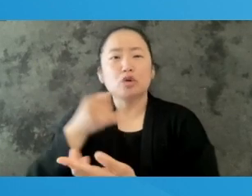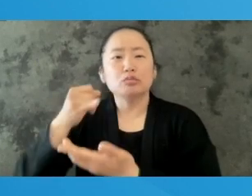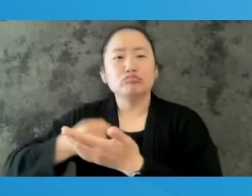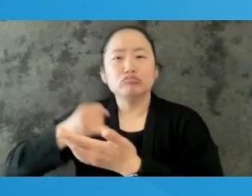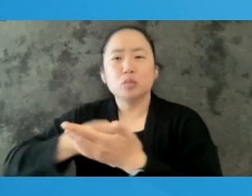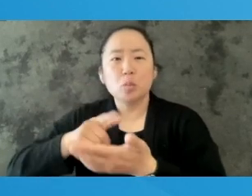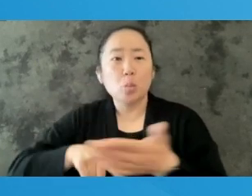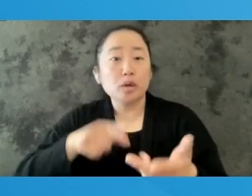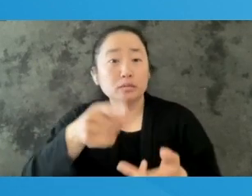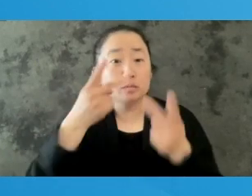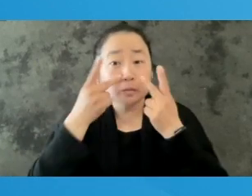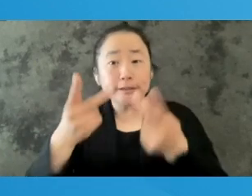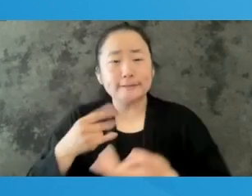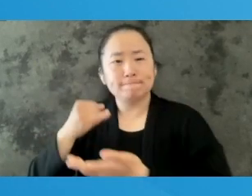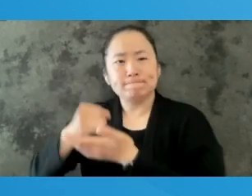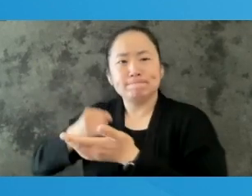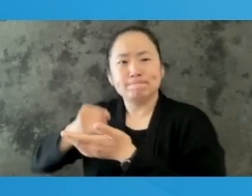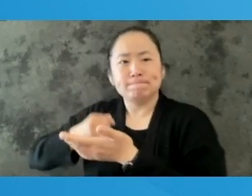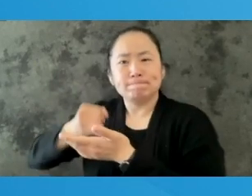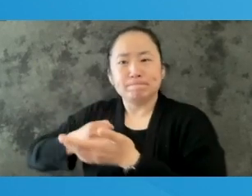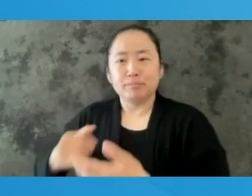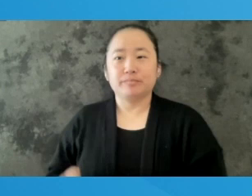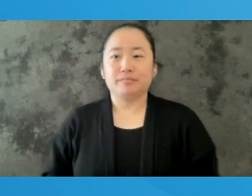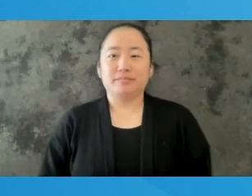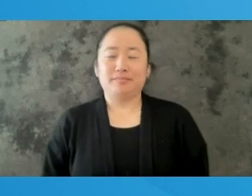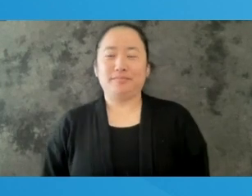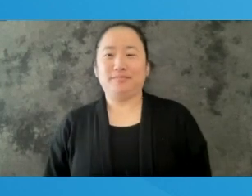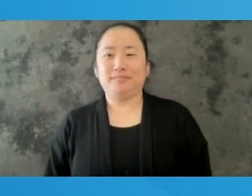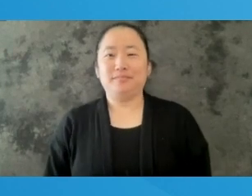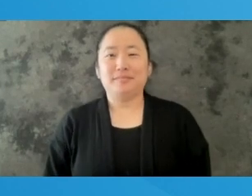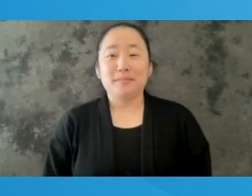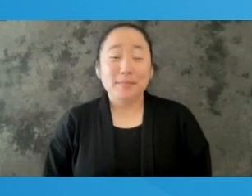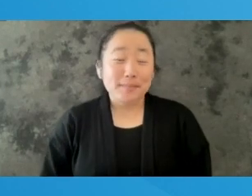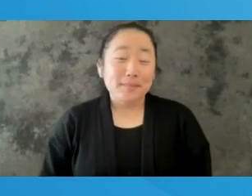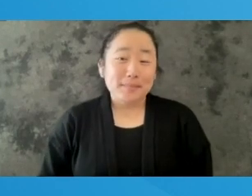It's my opinion that everyone is an artist.